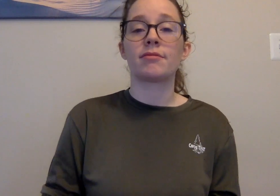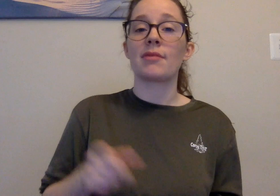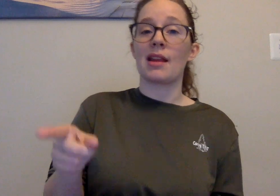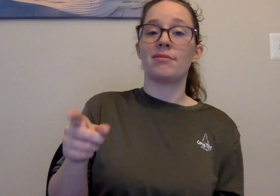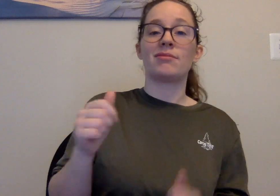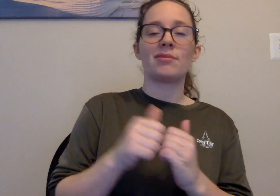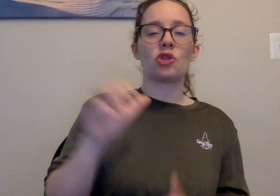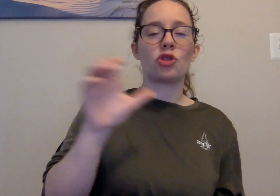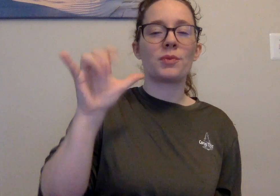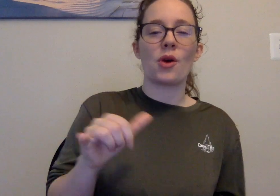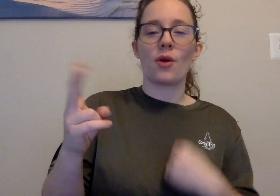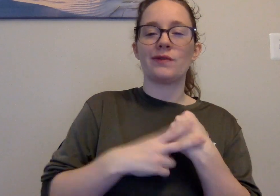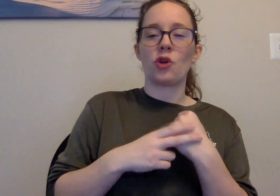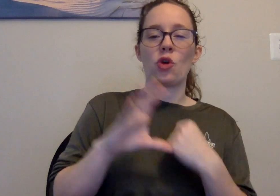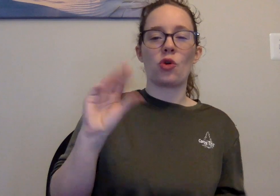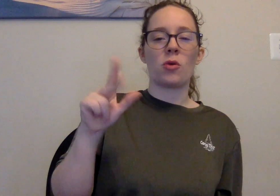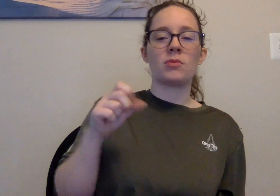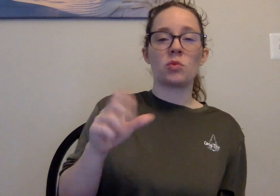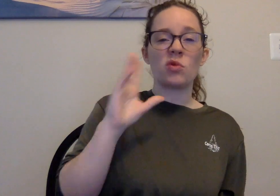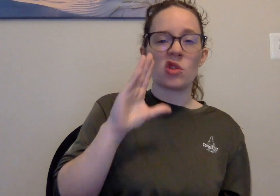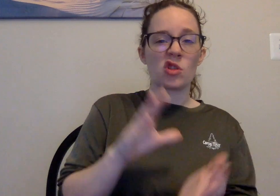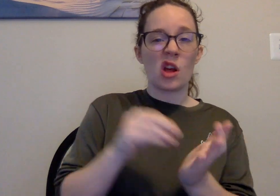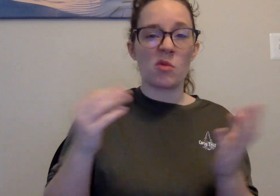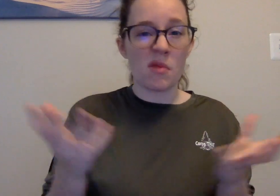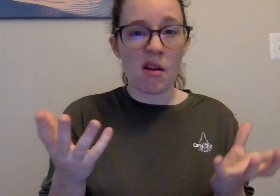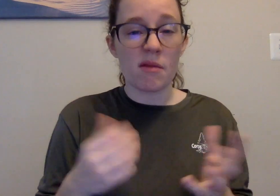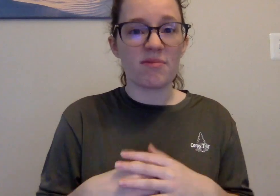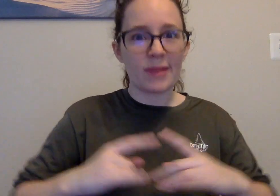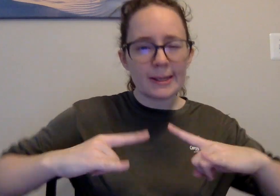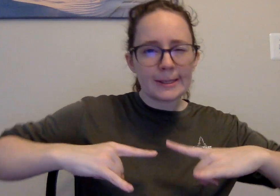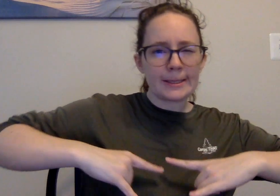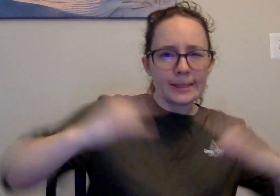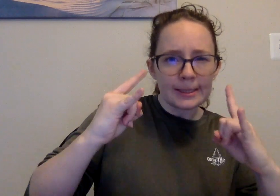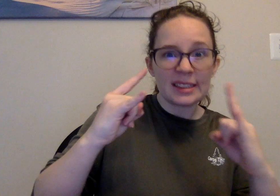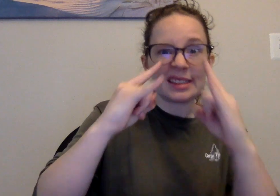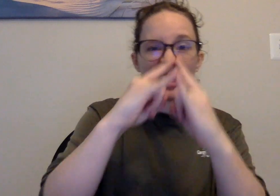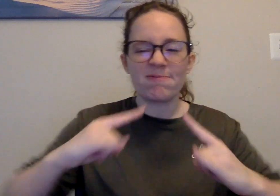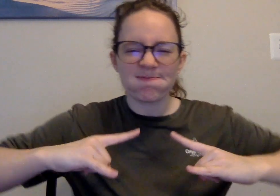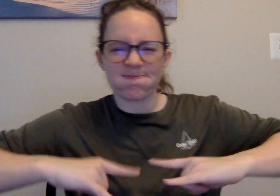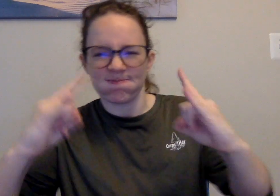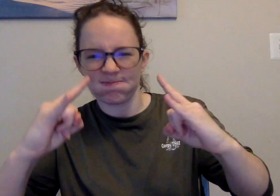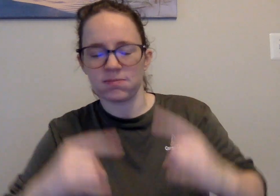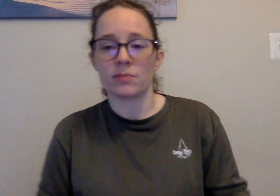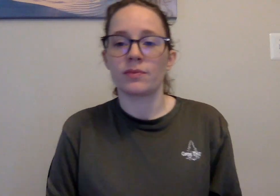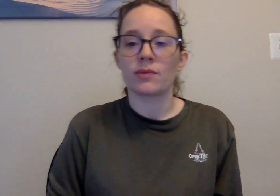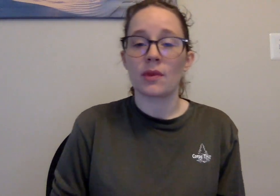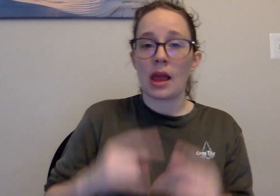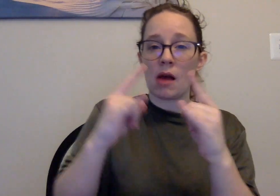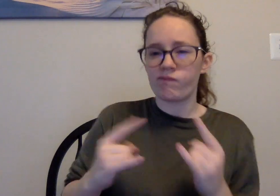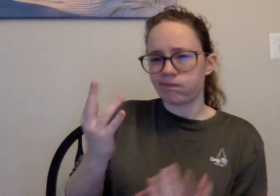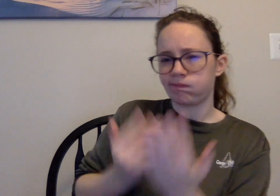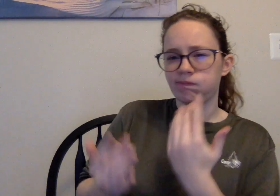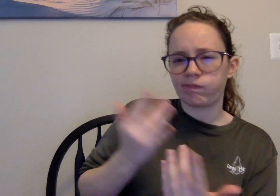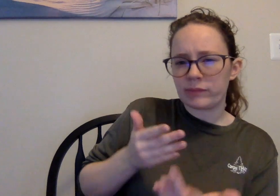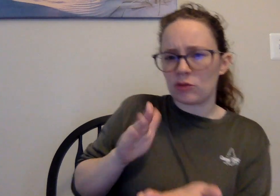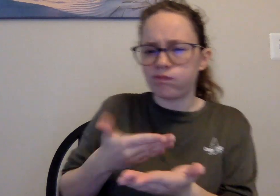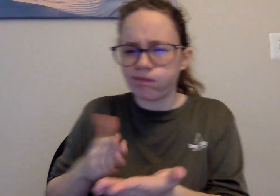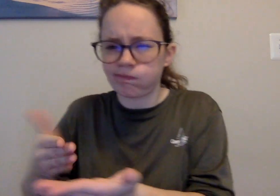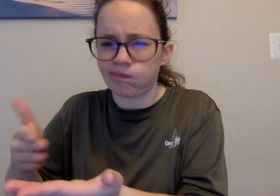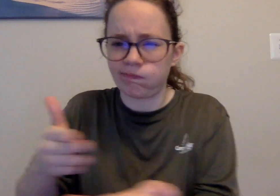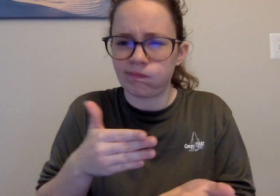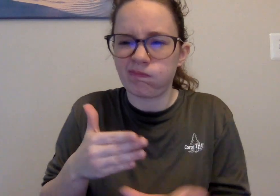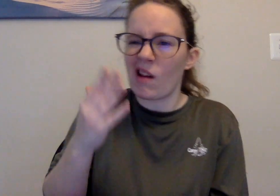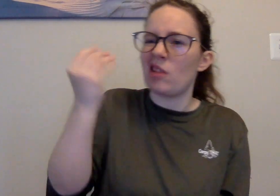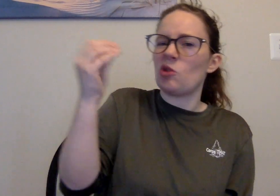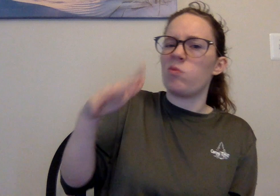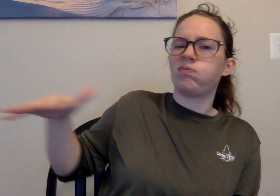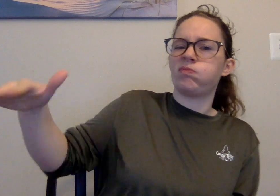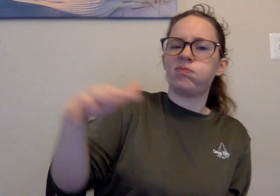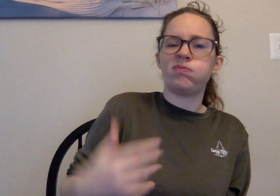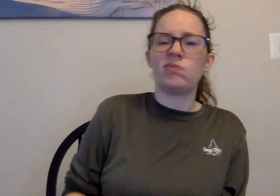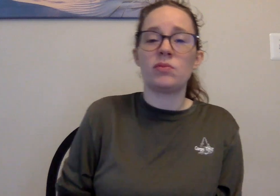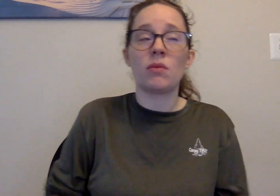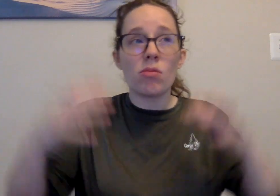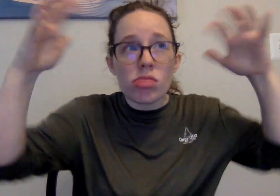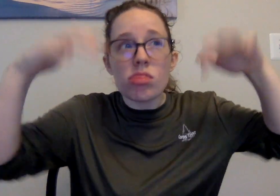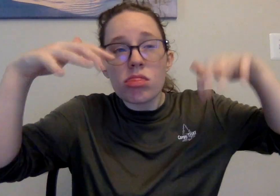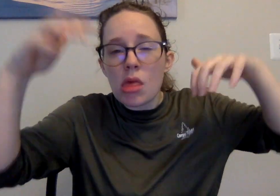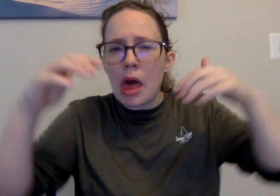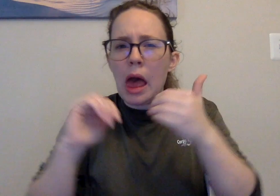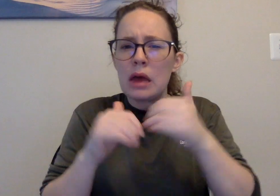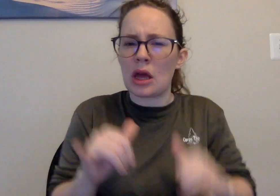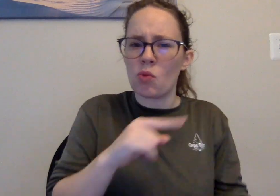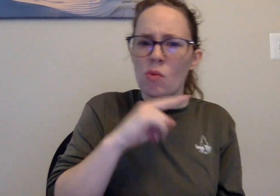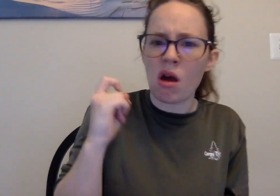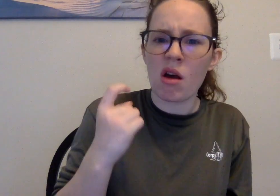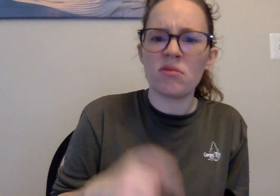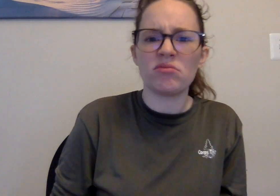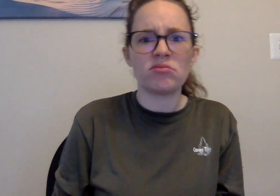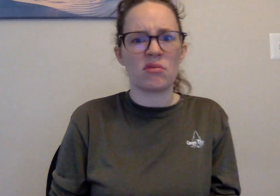With CorpsTHAT Conservation Corps you will learn how to pitch a tent, cook over a campfire and stay dry in the rain.